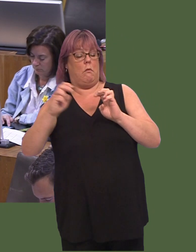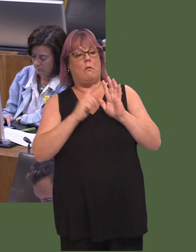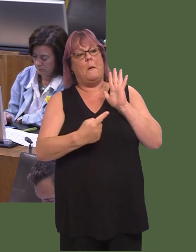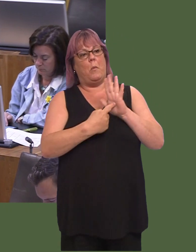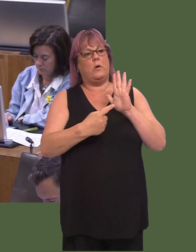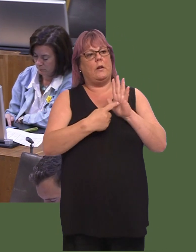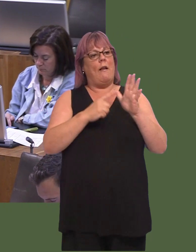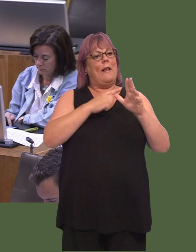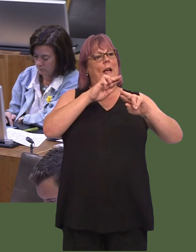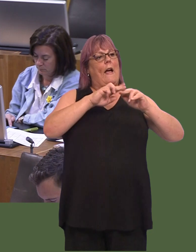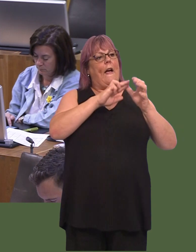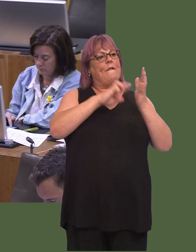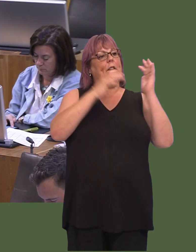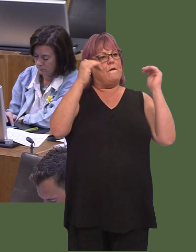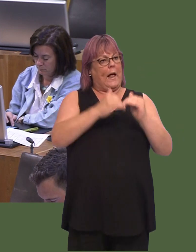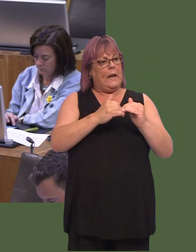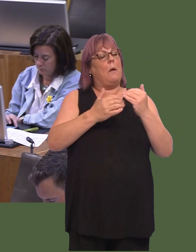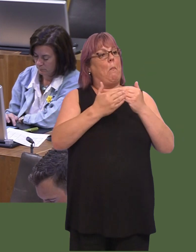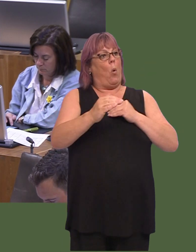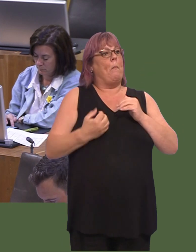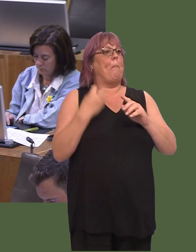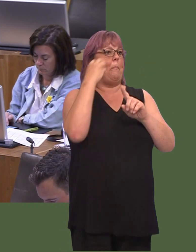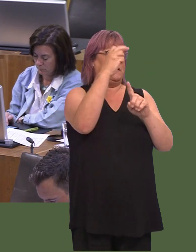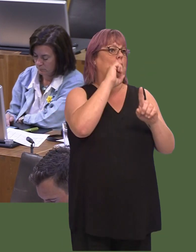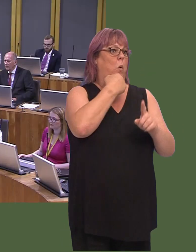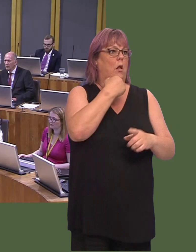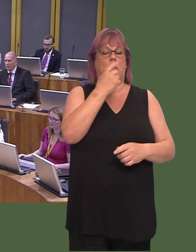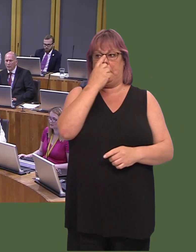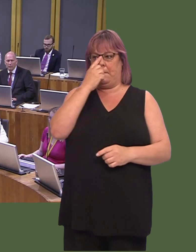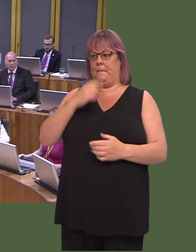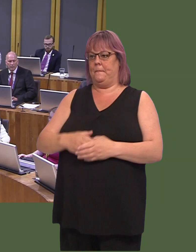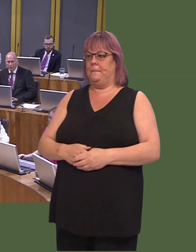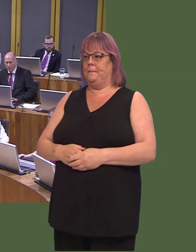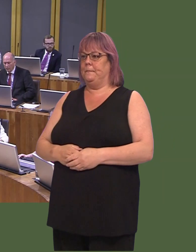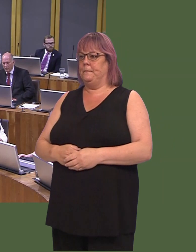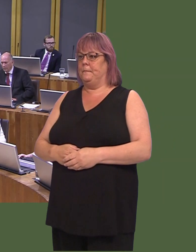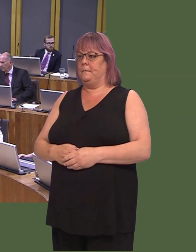Buses are very much a part of that, and buses in the Afan valley will be part of that as well.